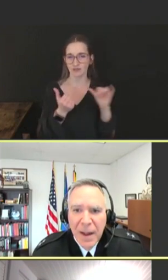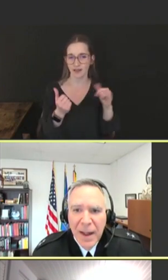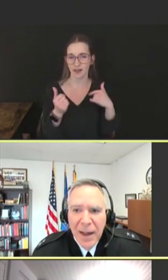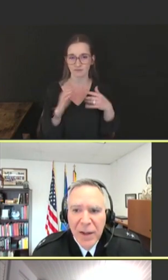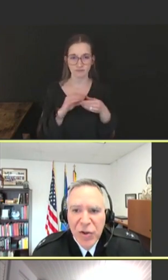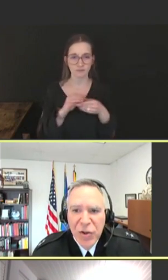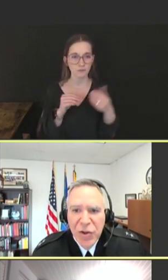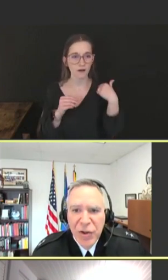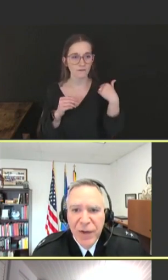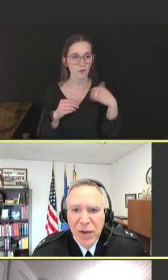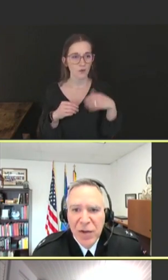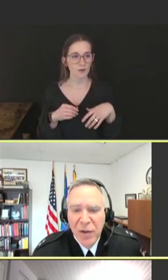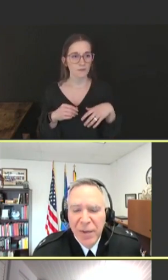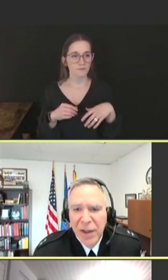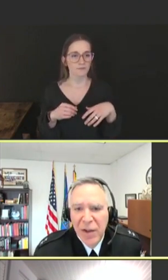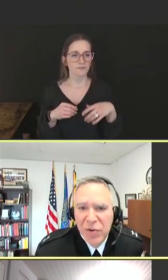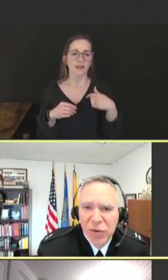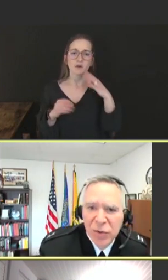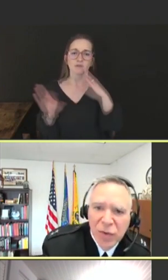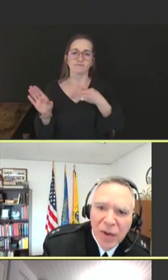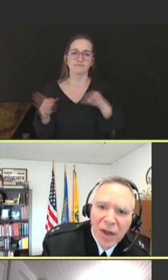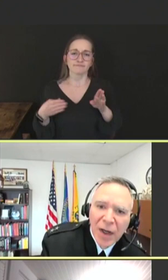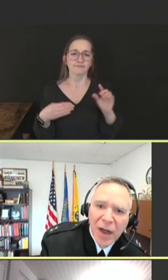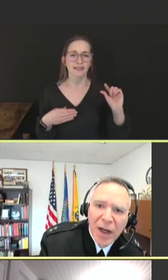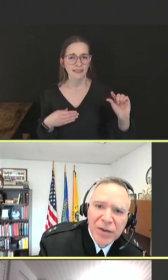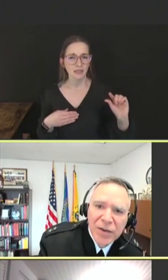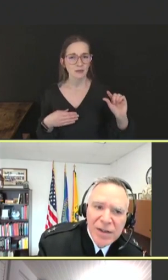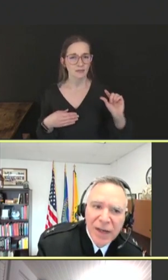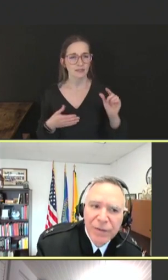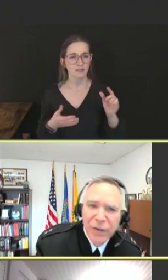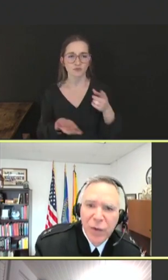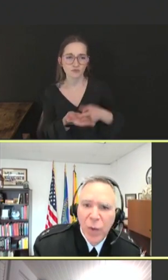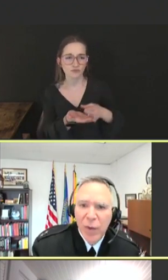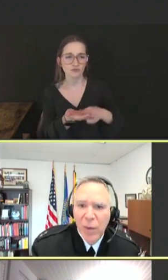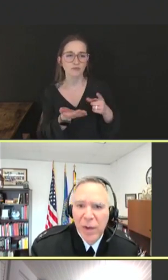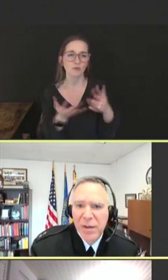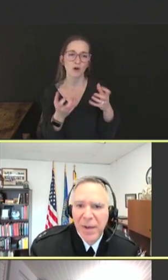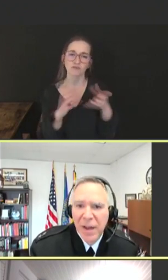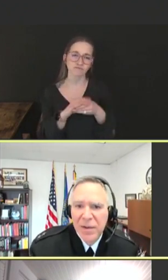And I'm going to shift gears a little bit here to just say a few quick words about